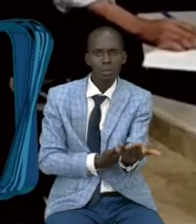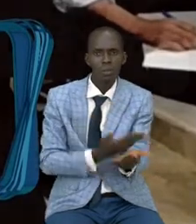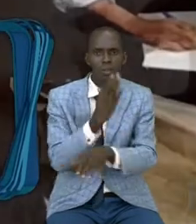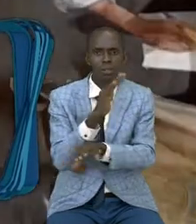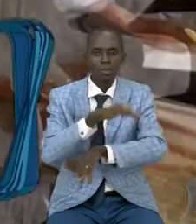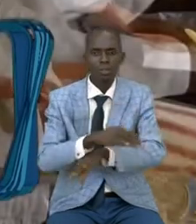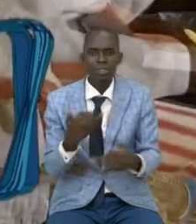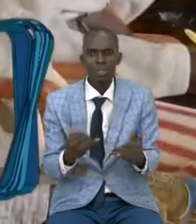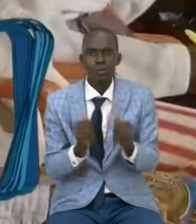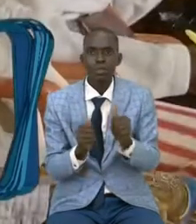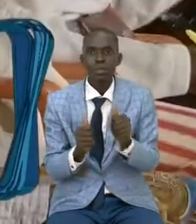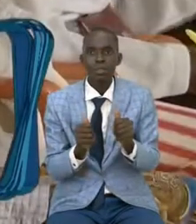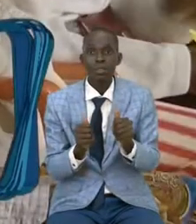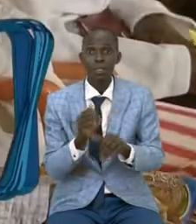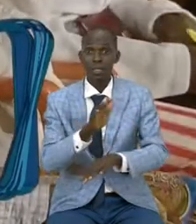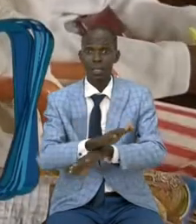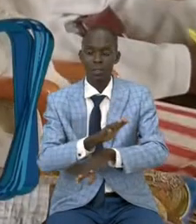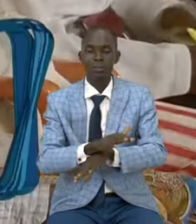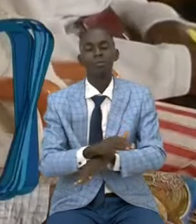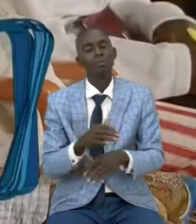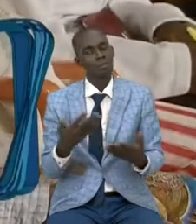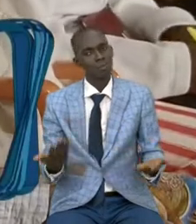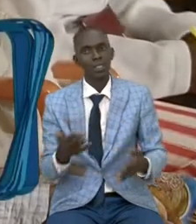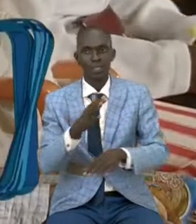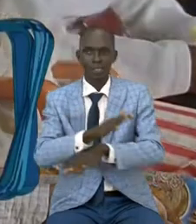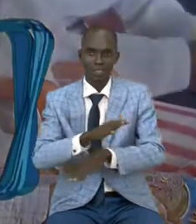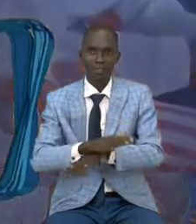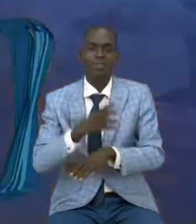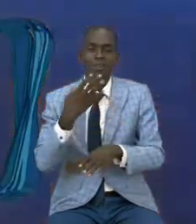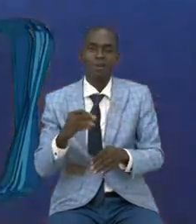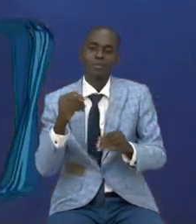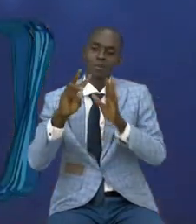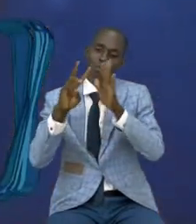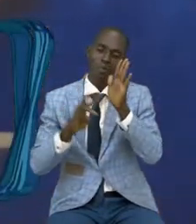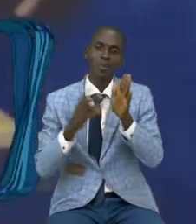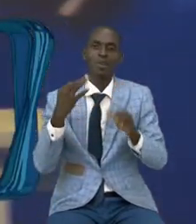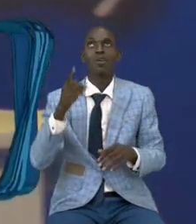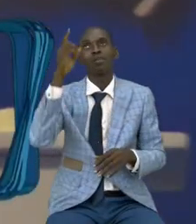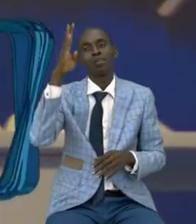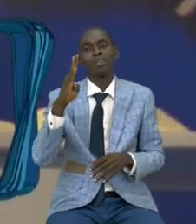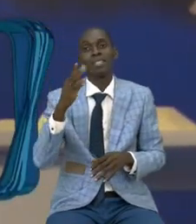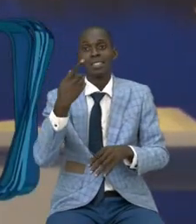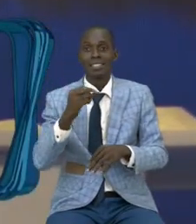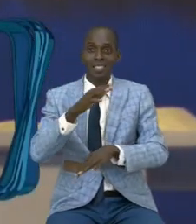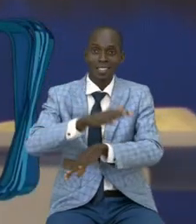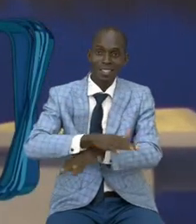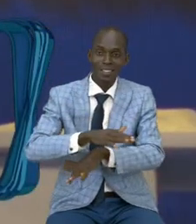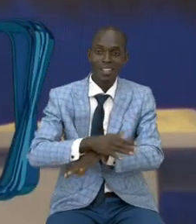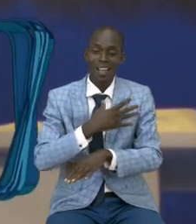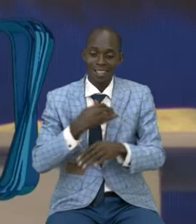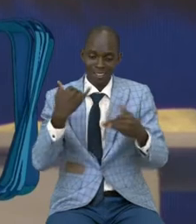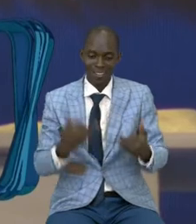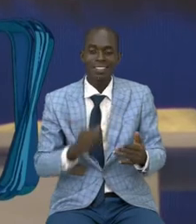tell me in the evening of the will of god the evening and it's the time for your healing